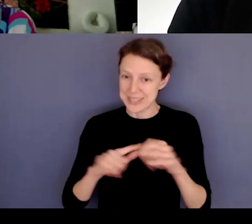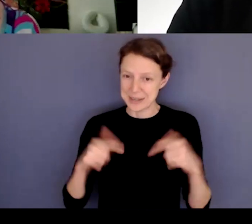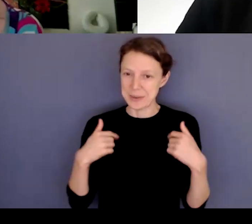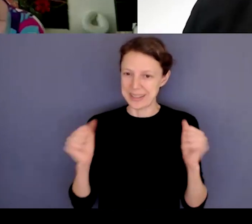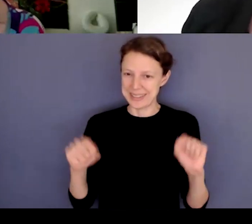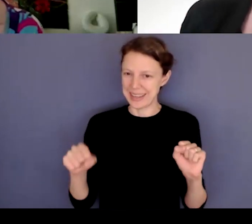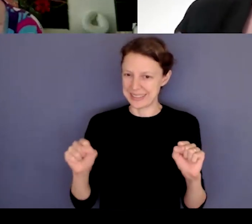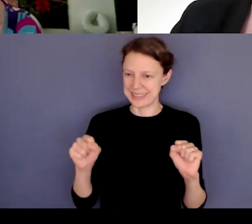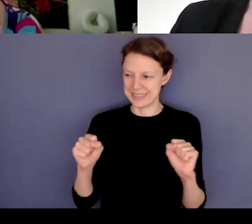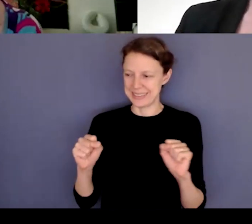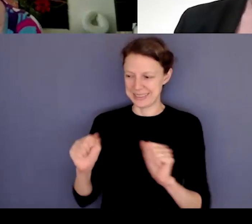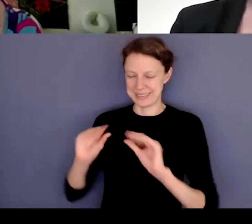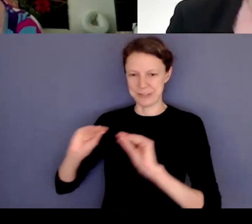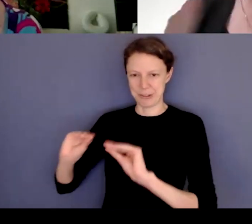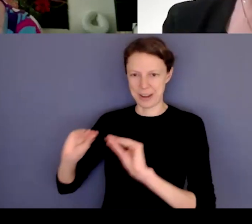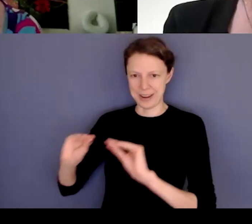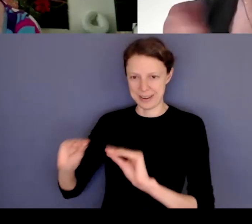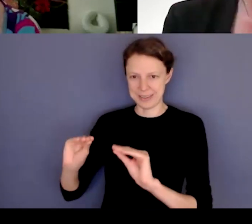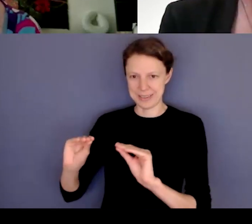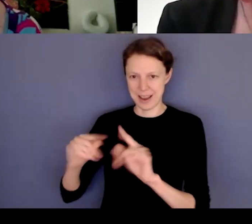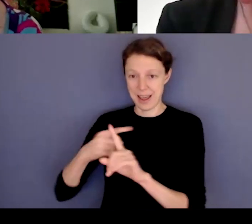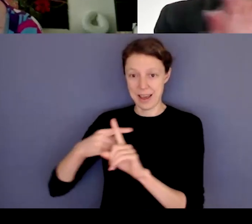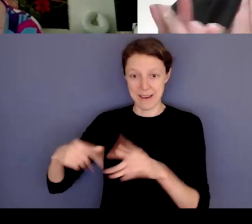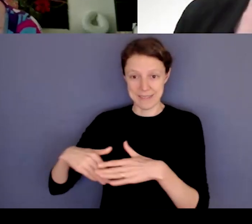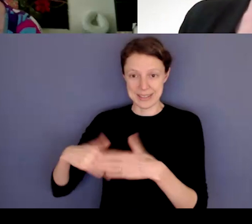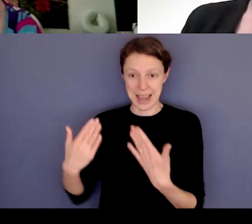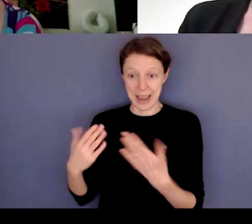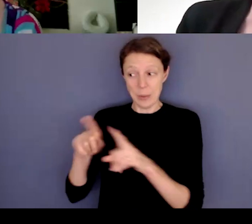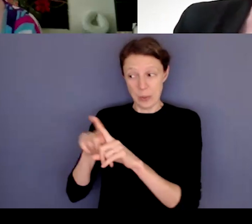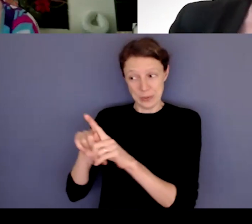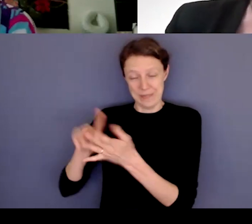half day session on it, also supported by VLF, and brought in